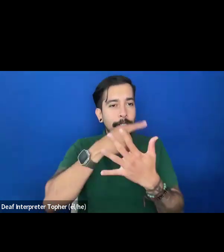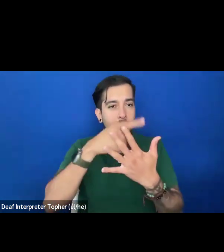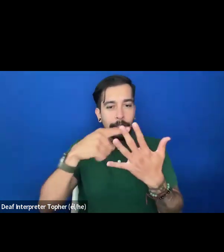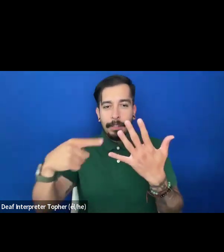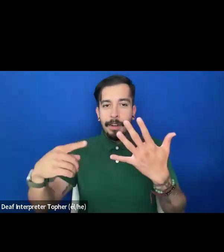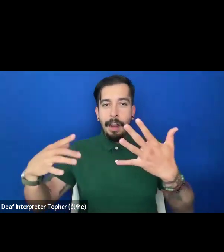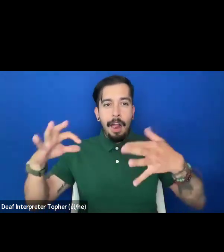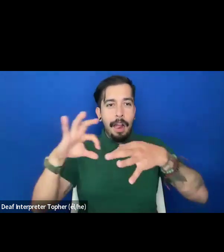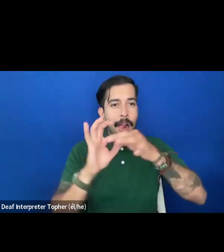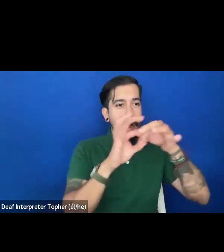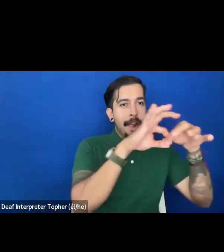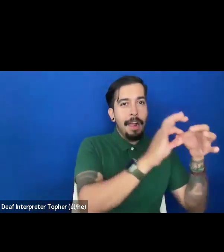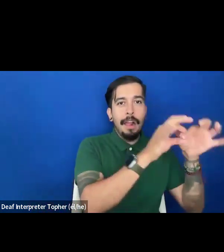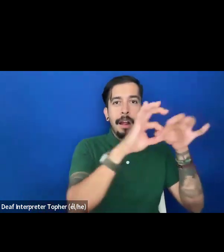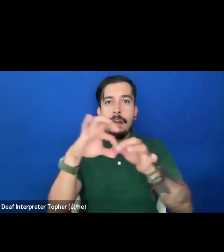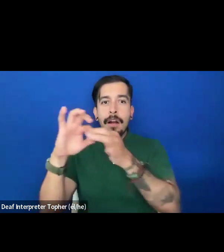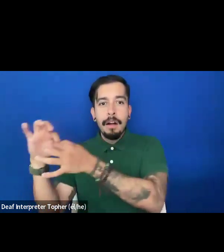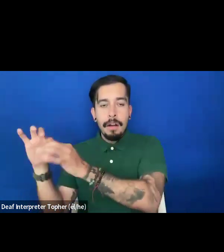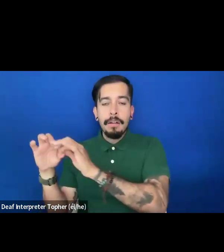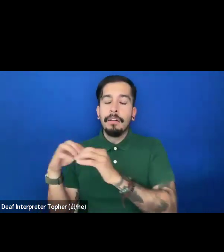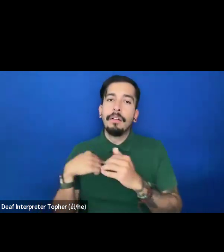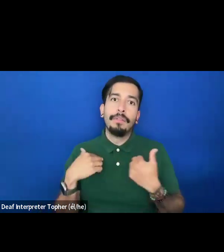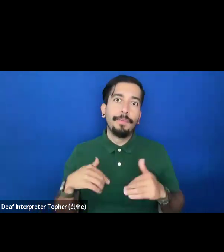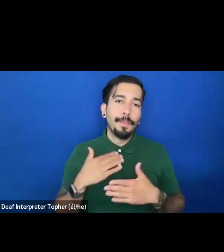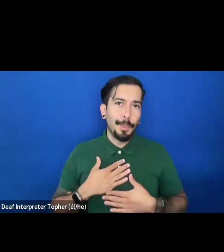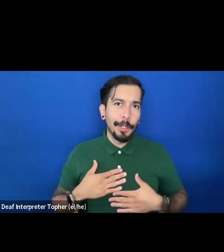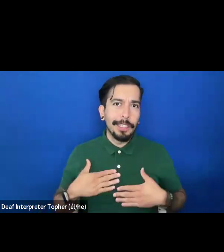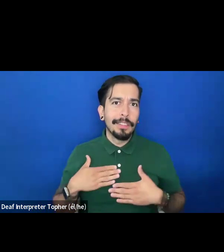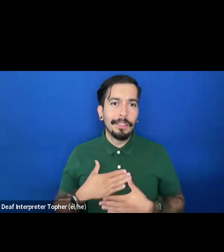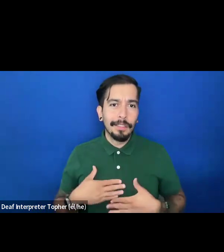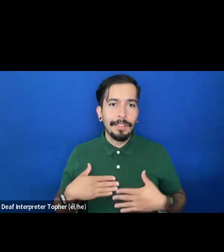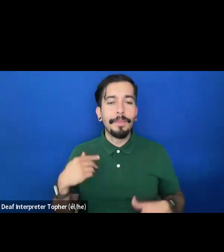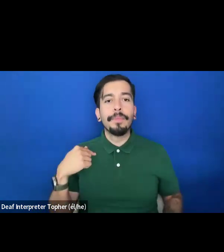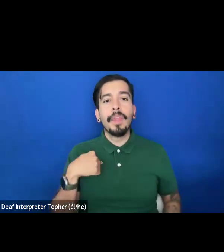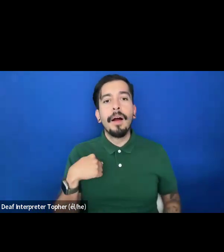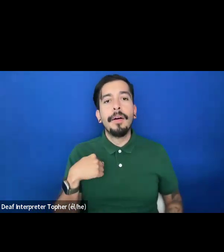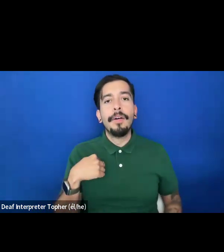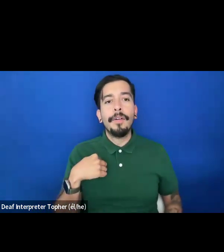Um, I'm going to invite, um, Phacelia to speak next.